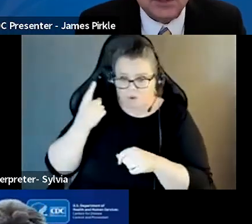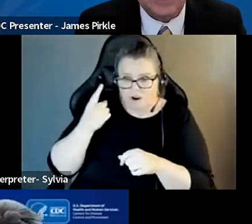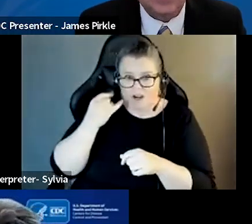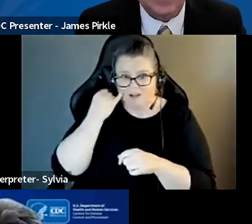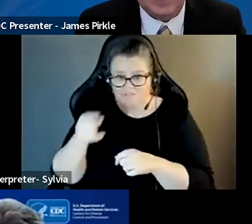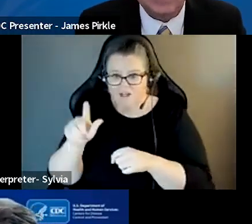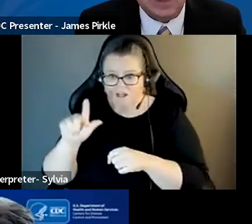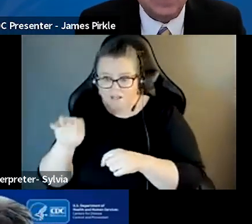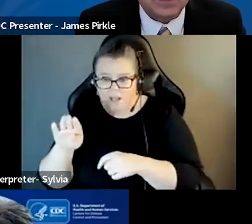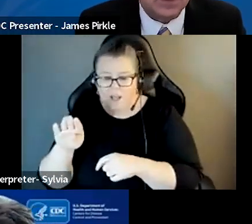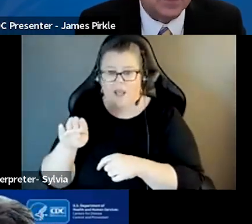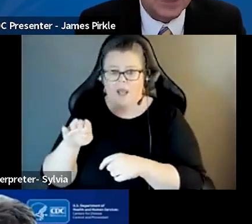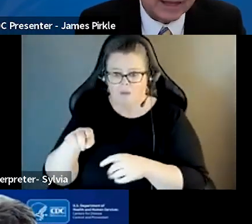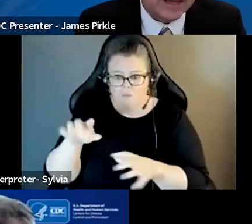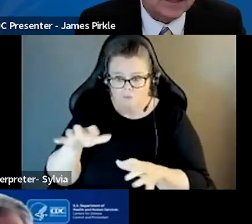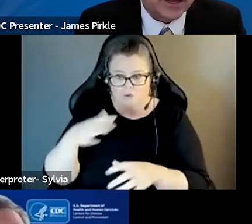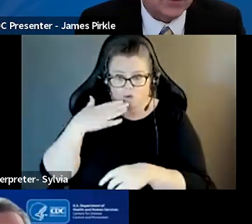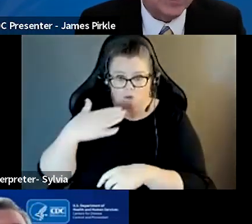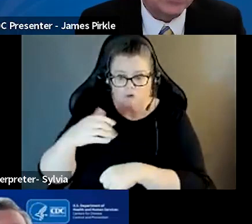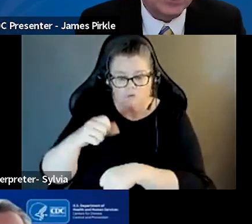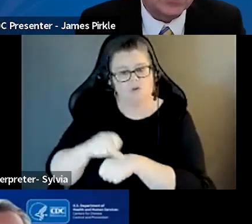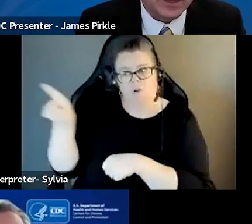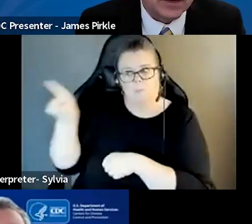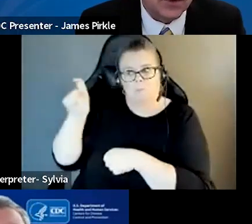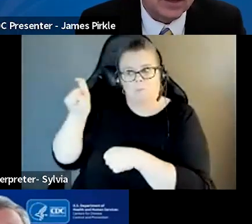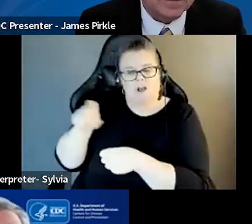She's got to be highly confident the lab got that exactly right, she can stand on it.